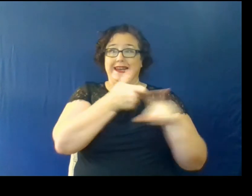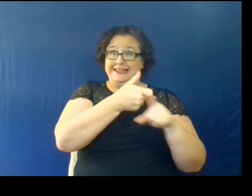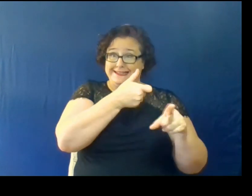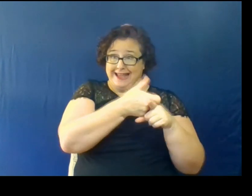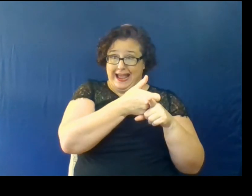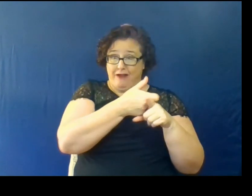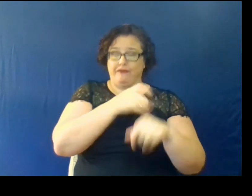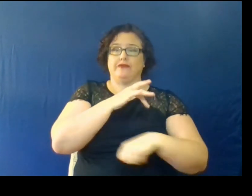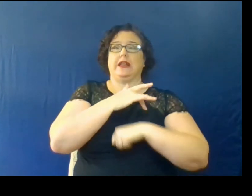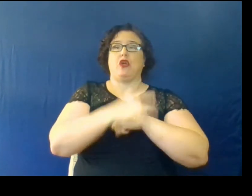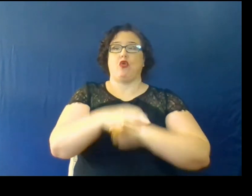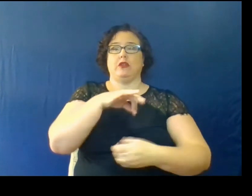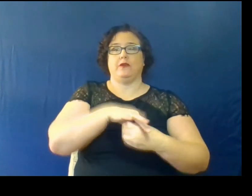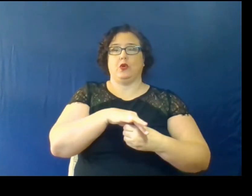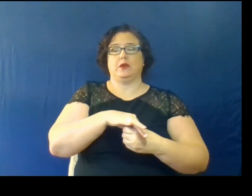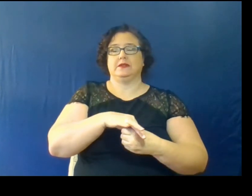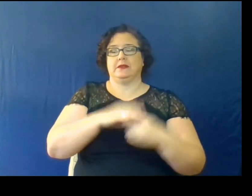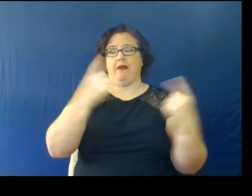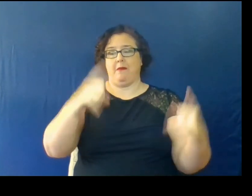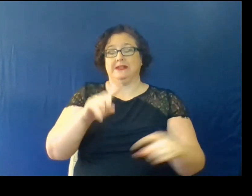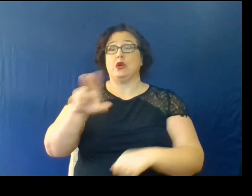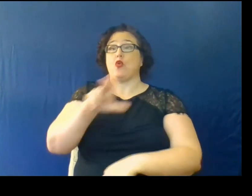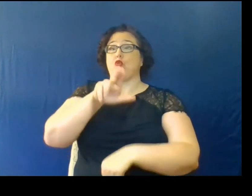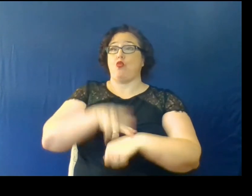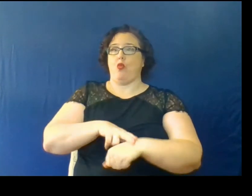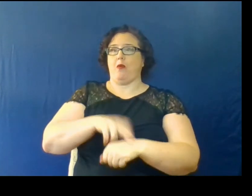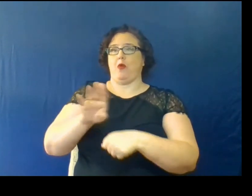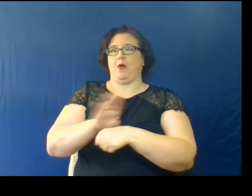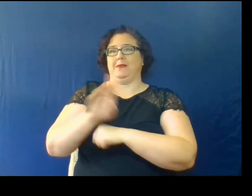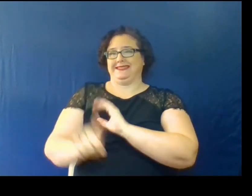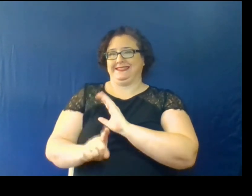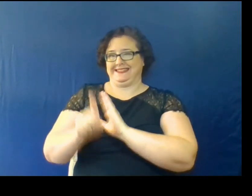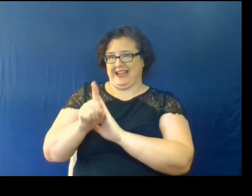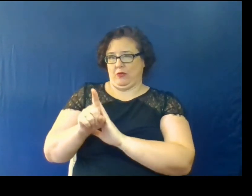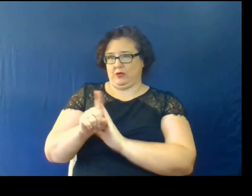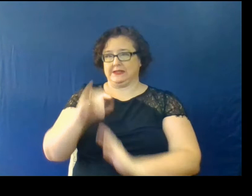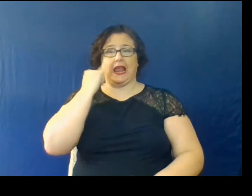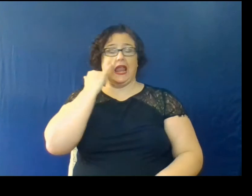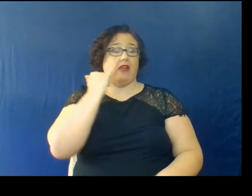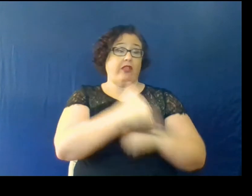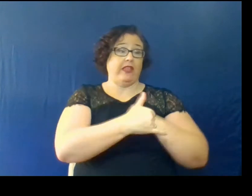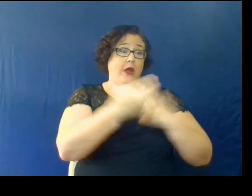place during normal business hours. If a county were to be closed they would be exempt from that.